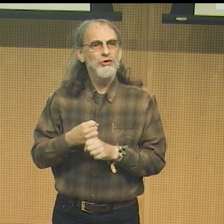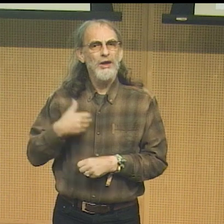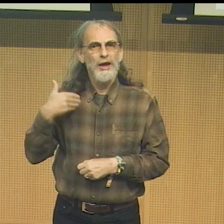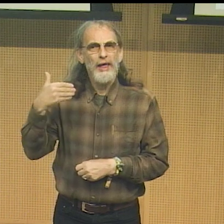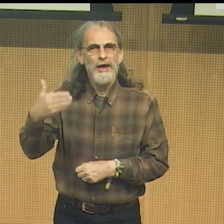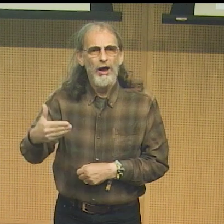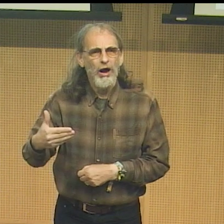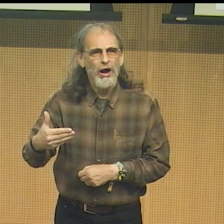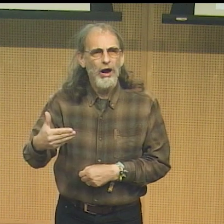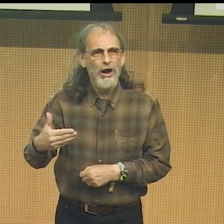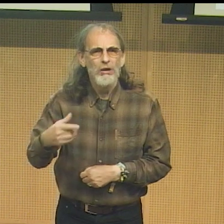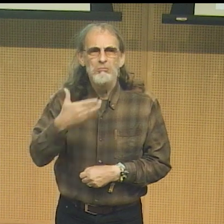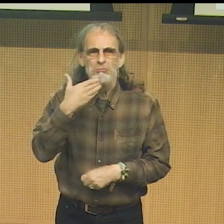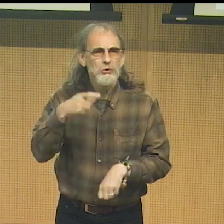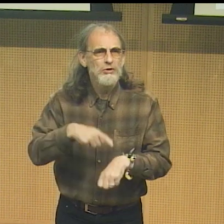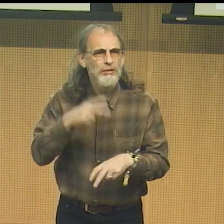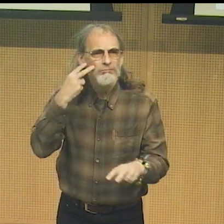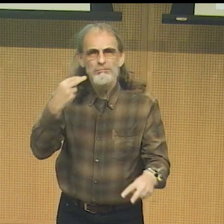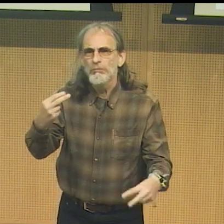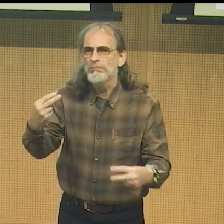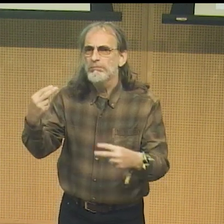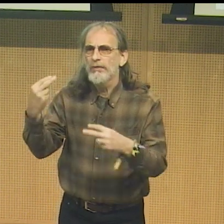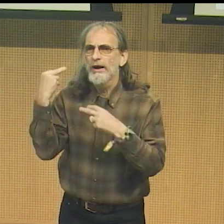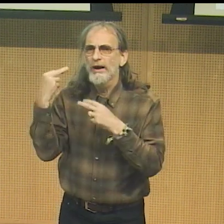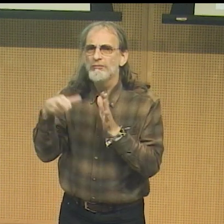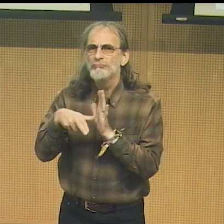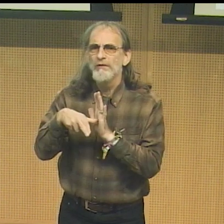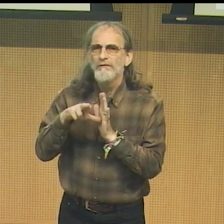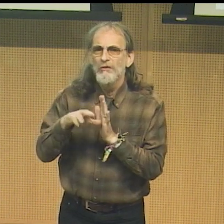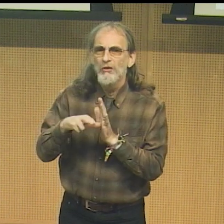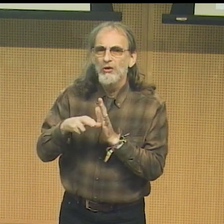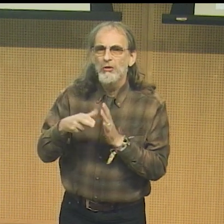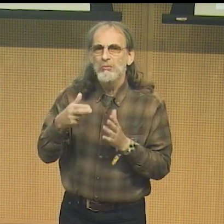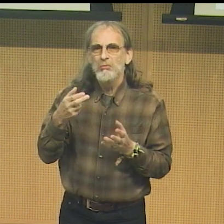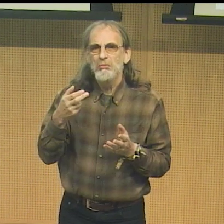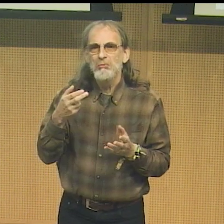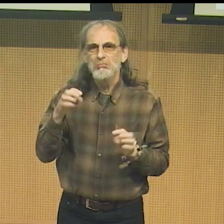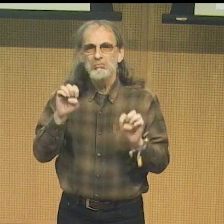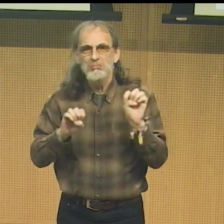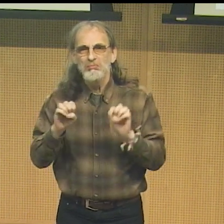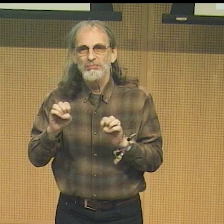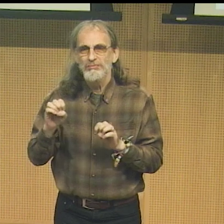Here we are 10 years later, and I thought it'd be a good time to have a retrospective review